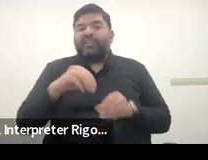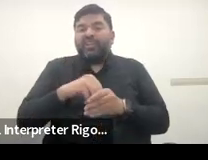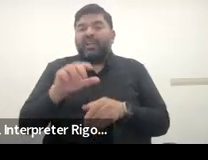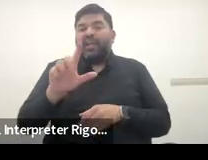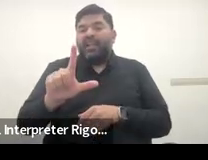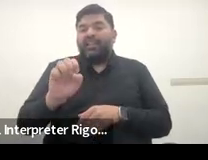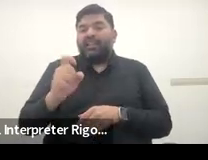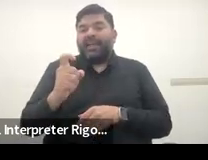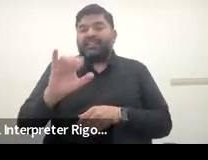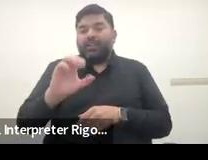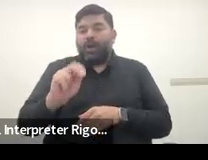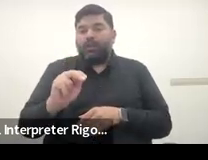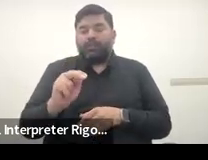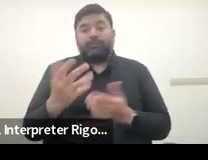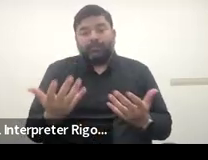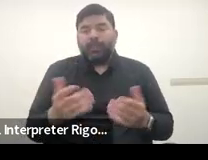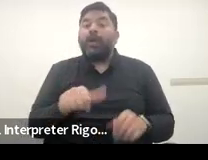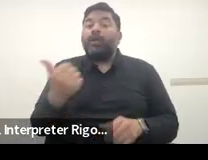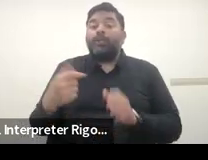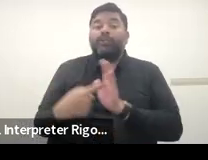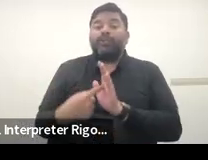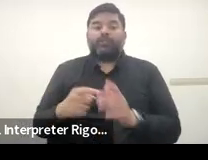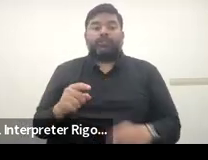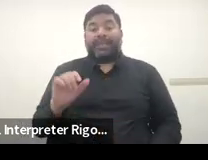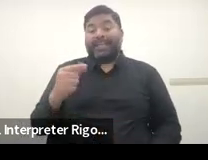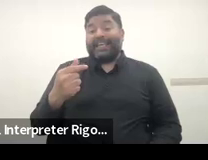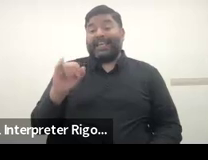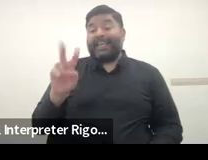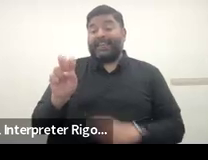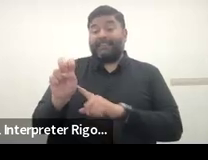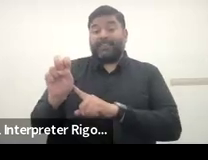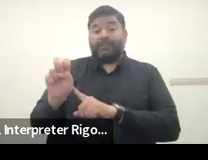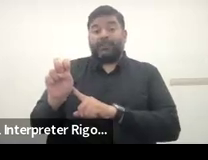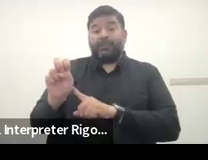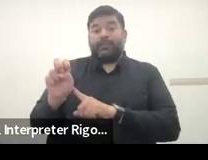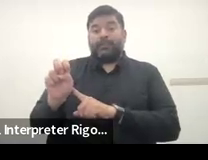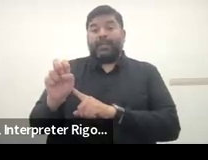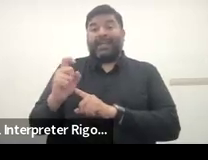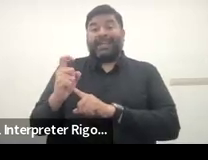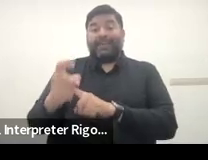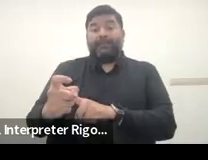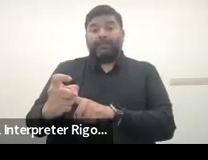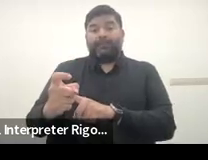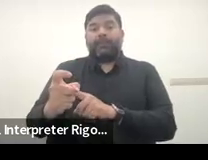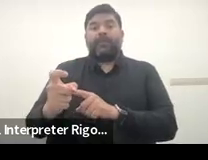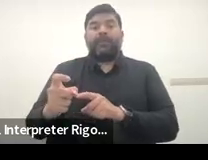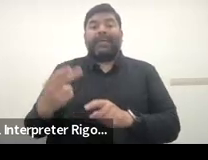another example is GIVE just as a word, and then GIVE-TO-ME versus HE-GIVES-HER.